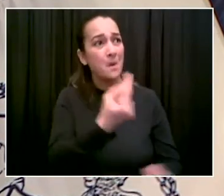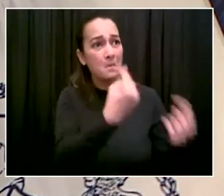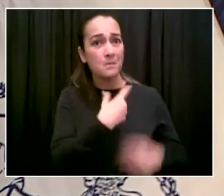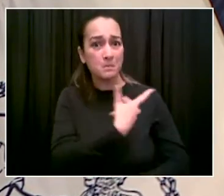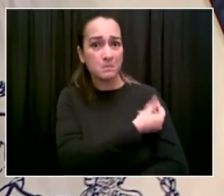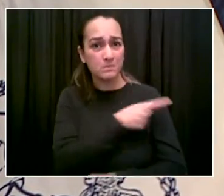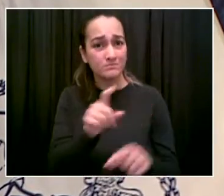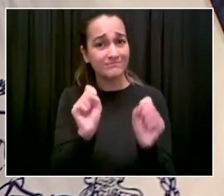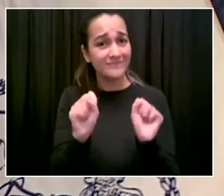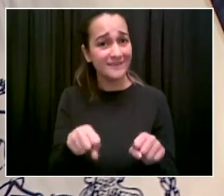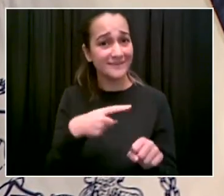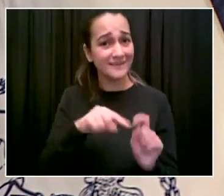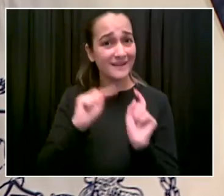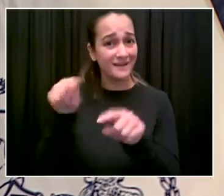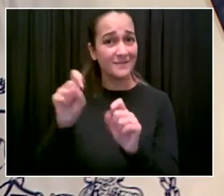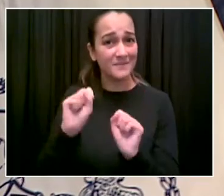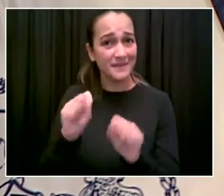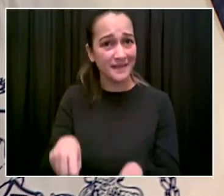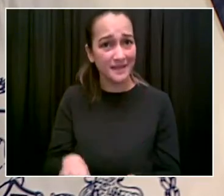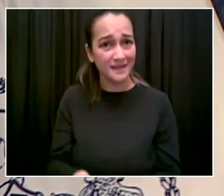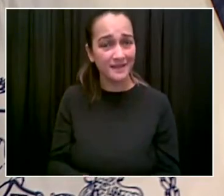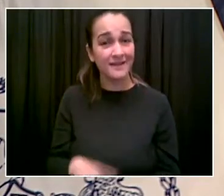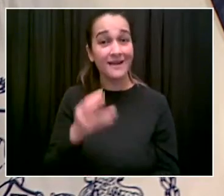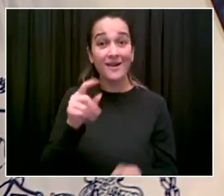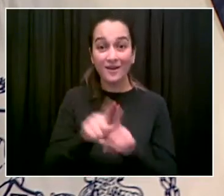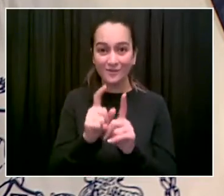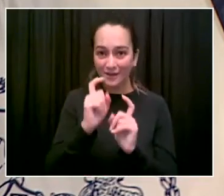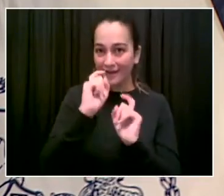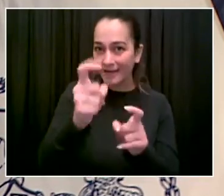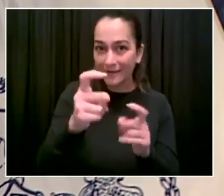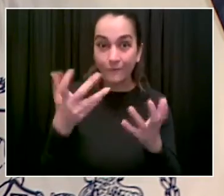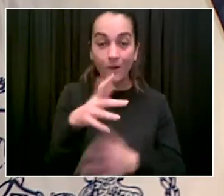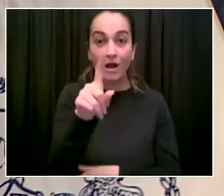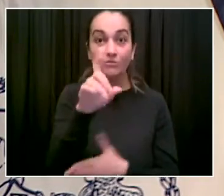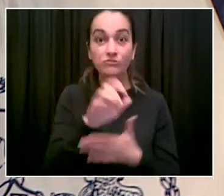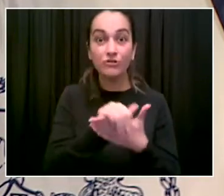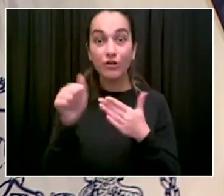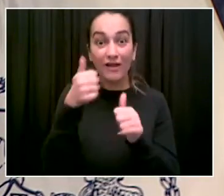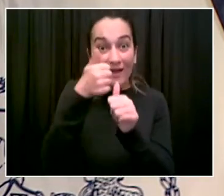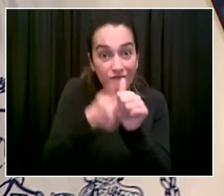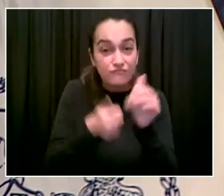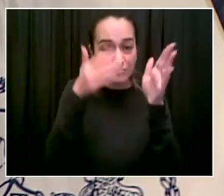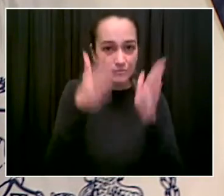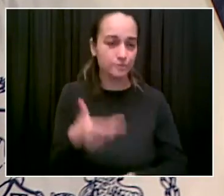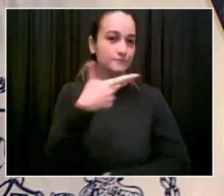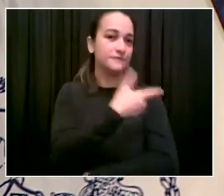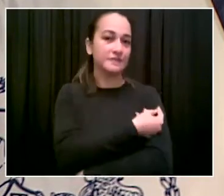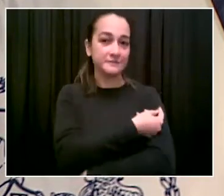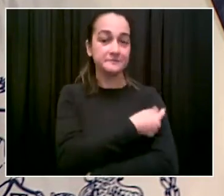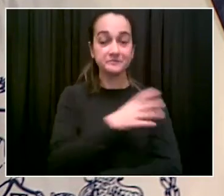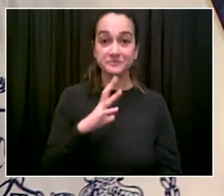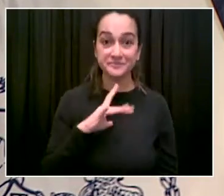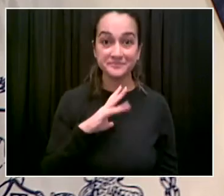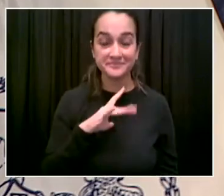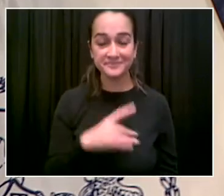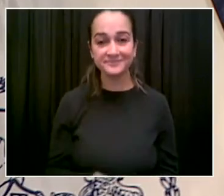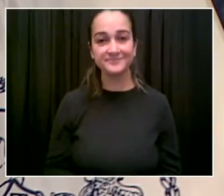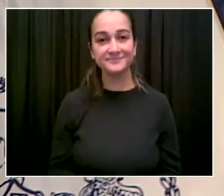WILL DO THAT FOR FREE. THERE CAN ALSO BE AN INCENTIVE OF $100 PER PERSON.